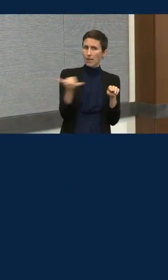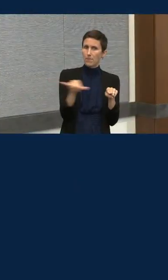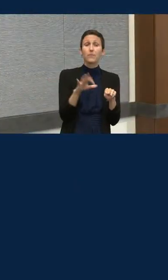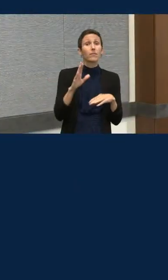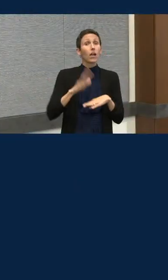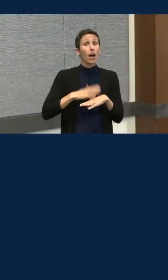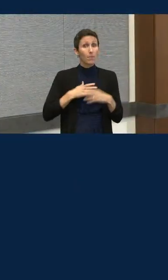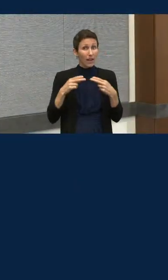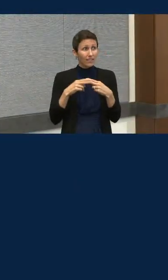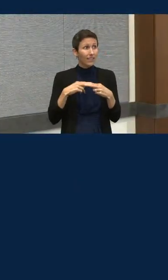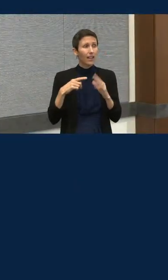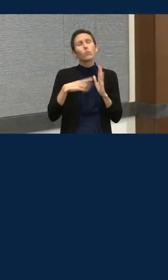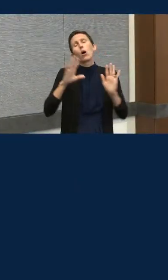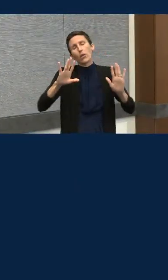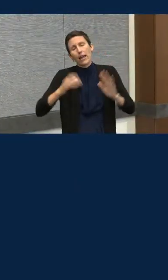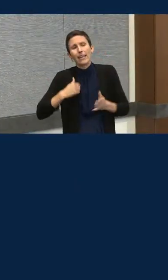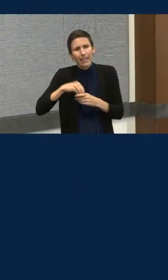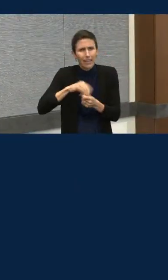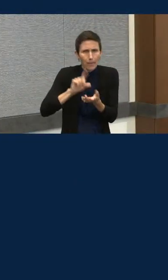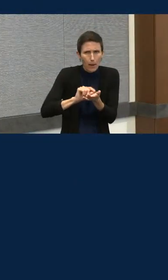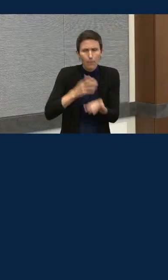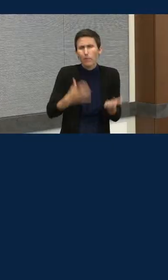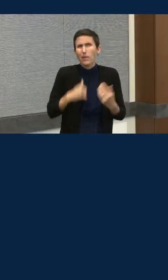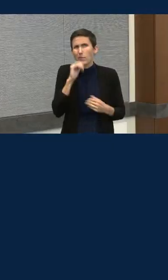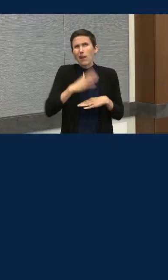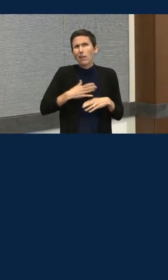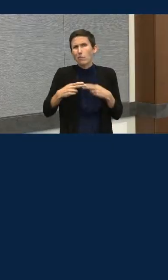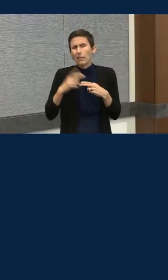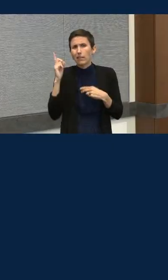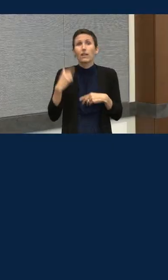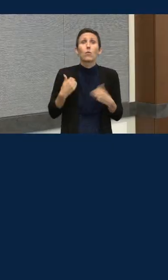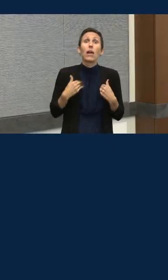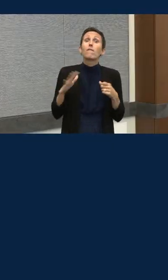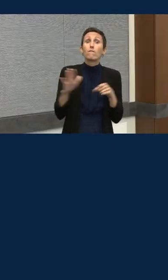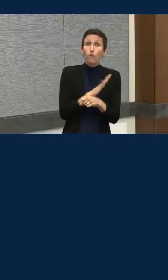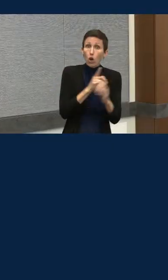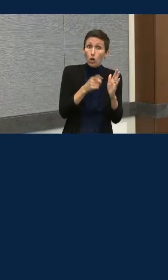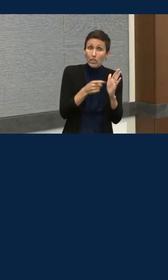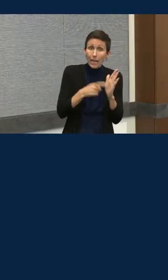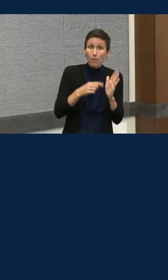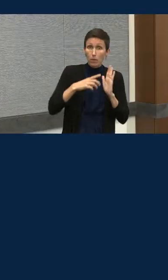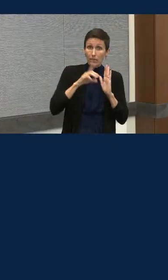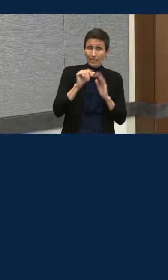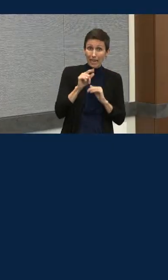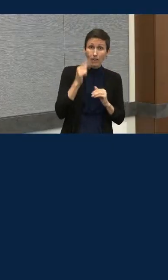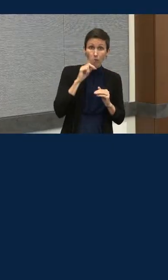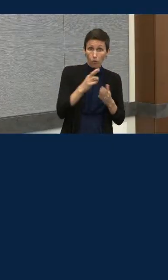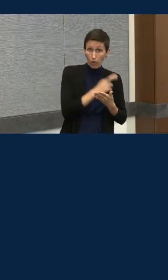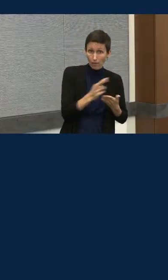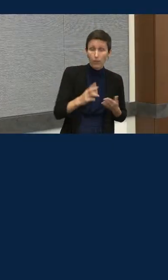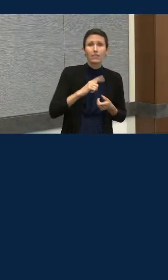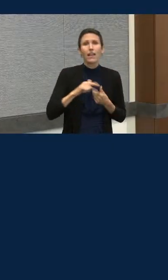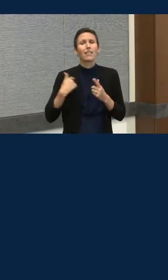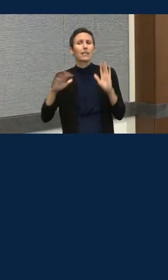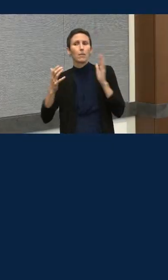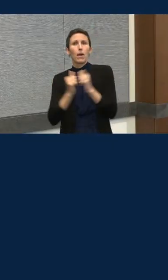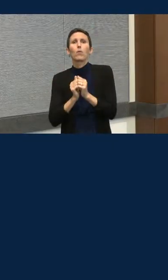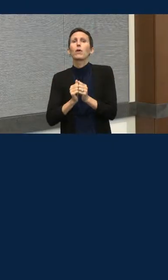paper, I don't know if it was on the slide I showed, we have fully data sample as referenced